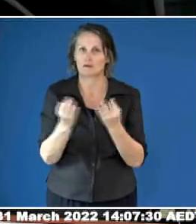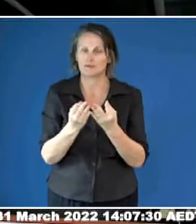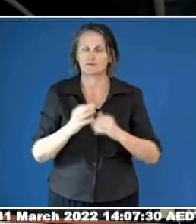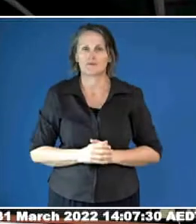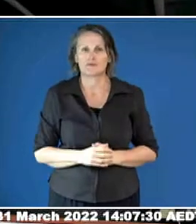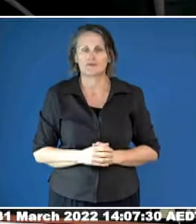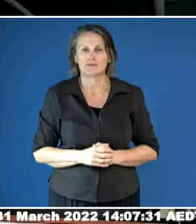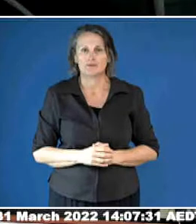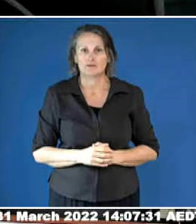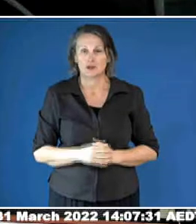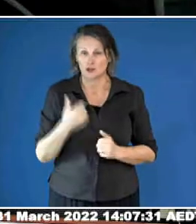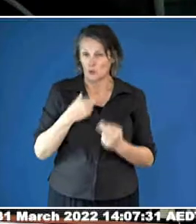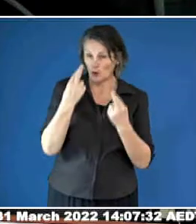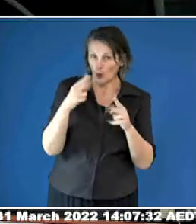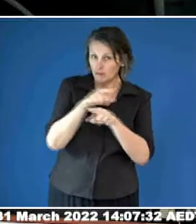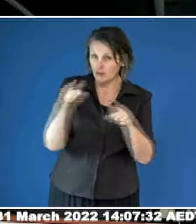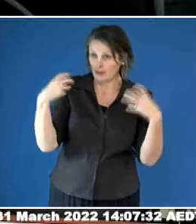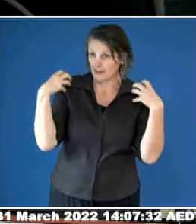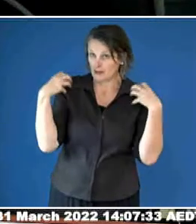session a sense of what you do and your reach.